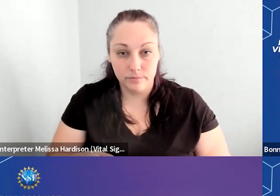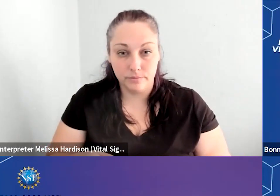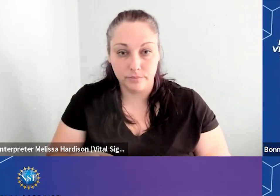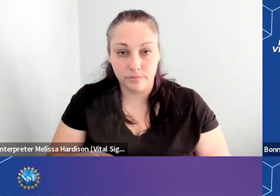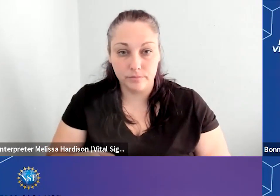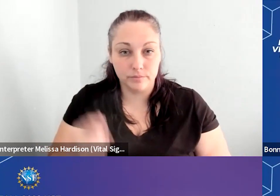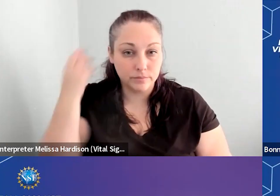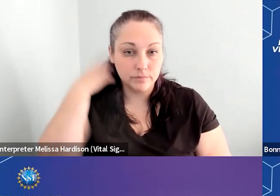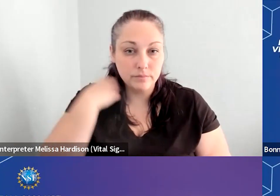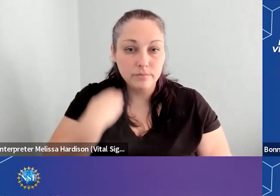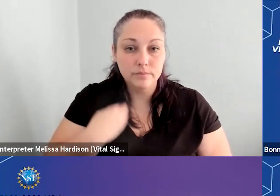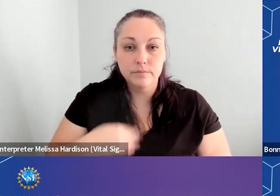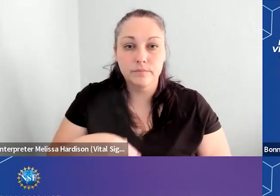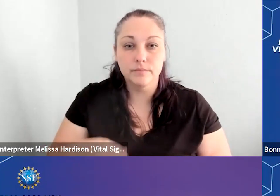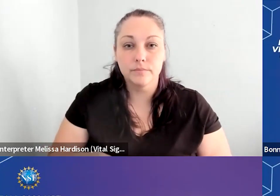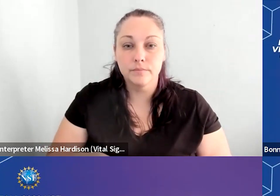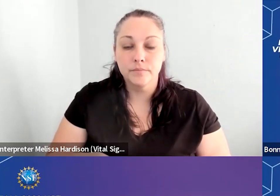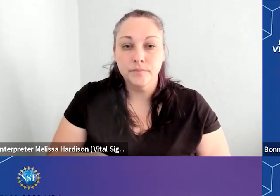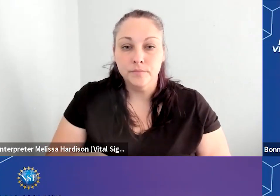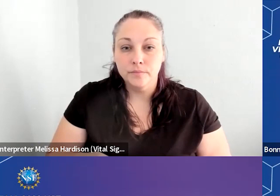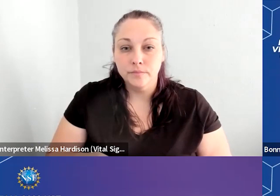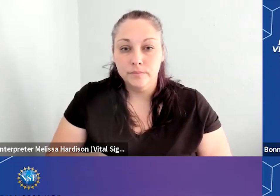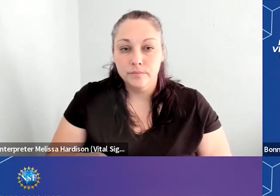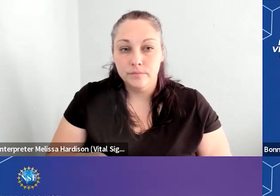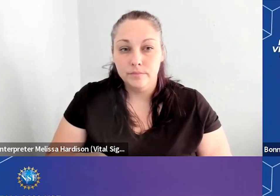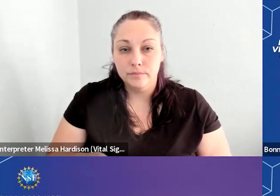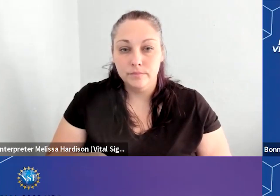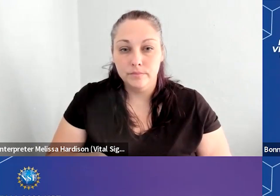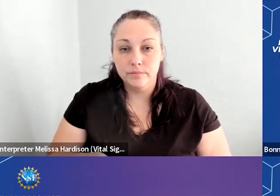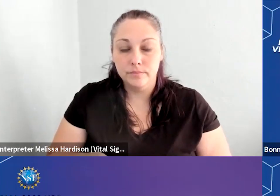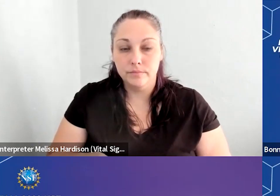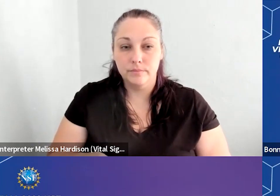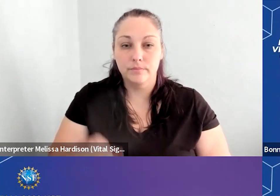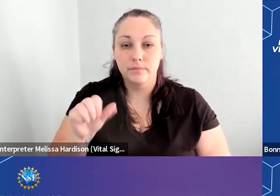And Alicia has a question about can you talk more about the types of projects